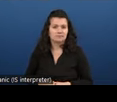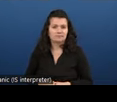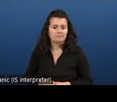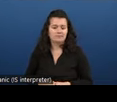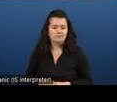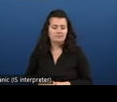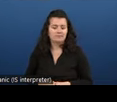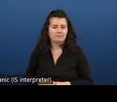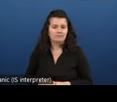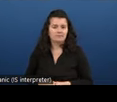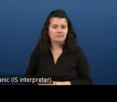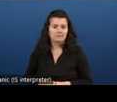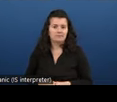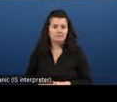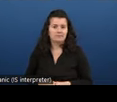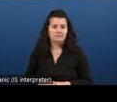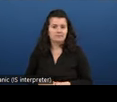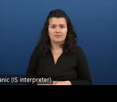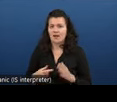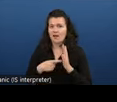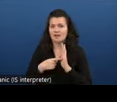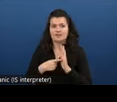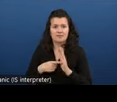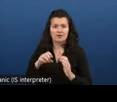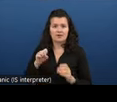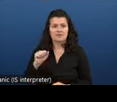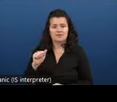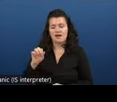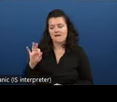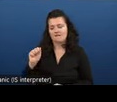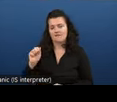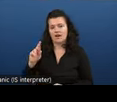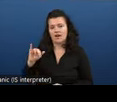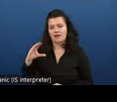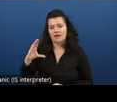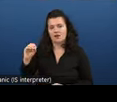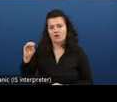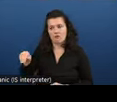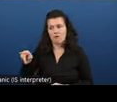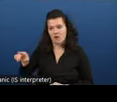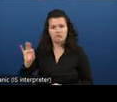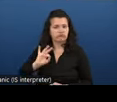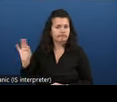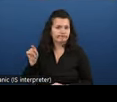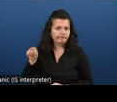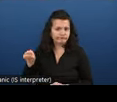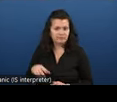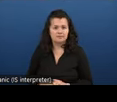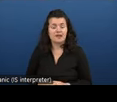brilliant partnerships with with Safari call around technical skills, really hard to, to,